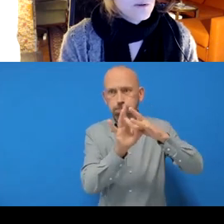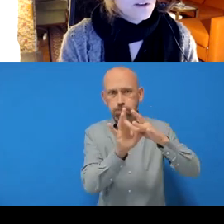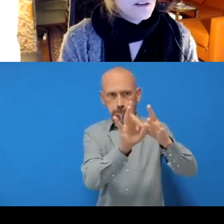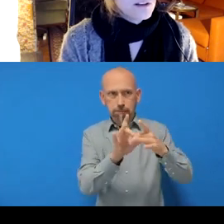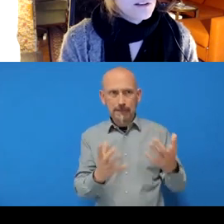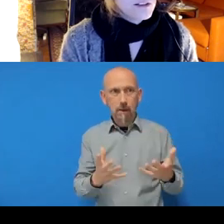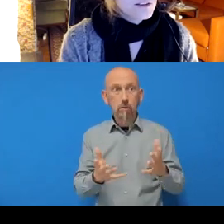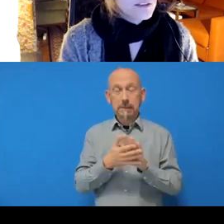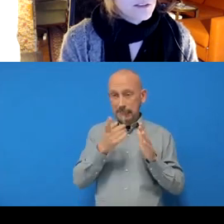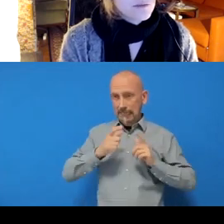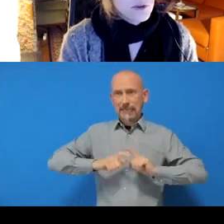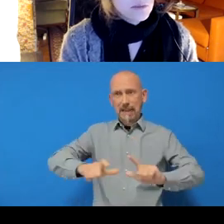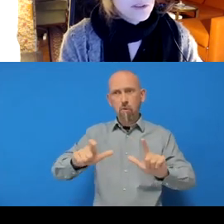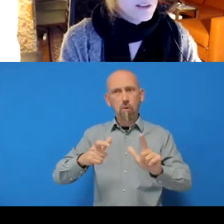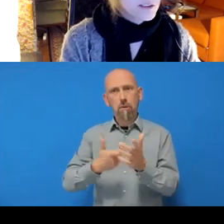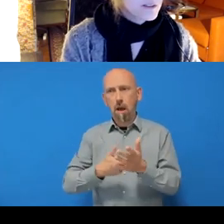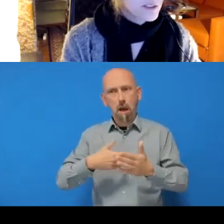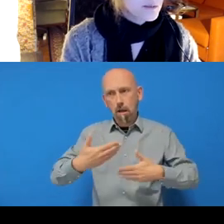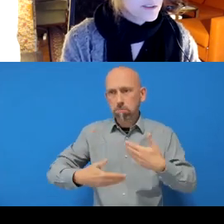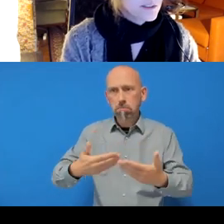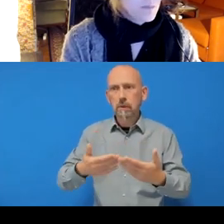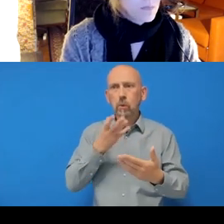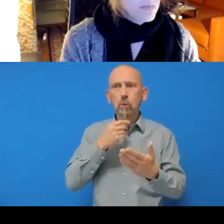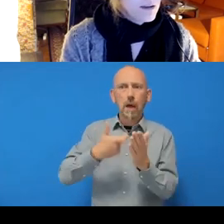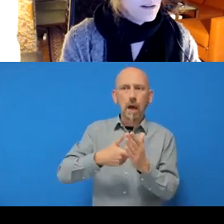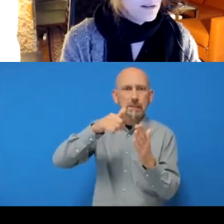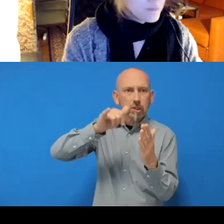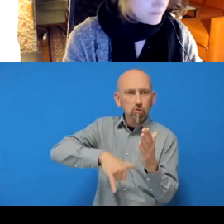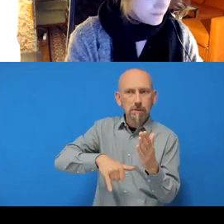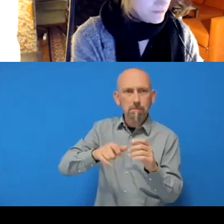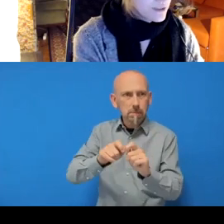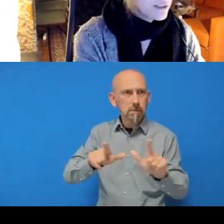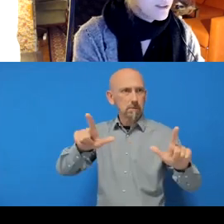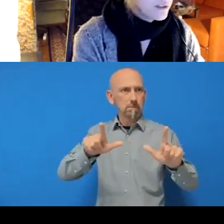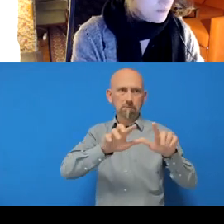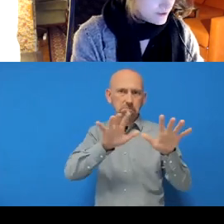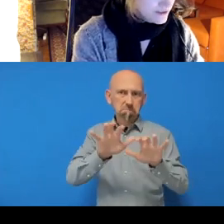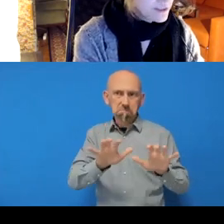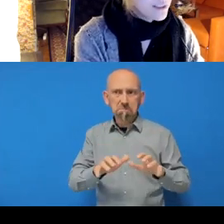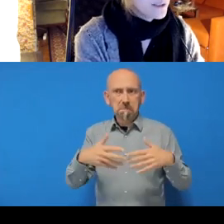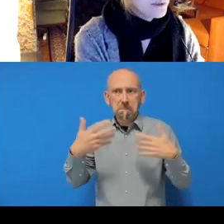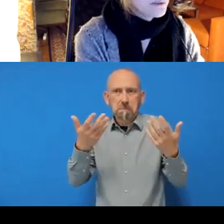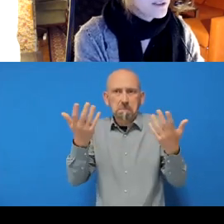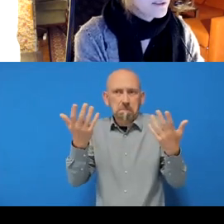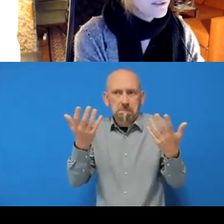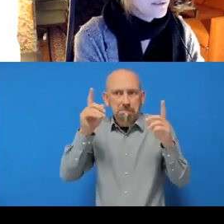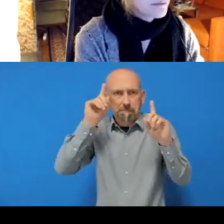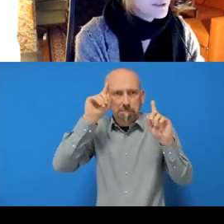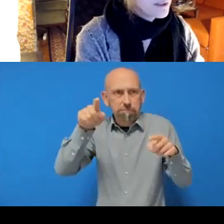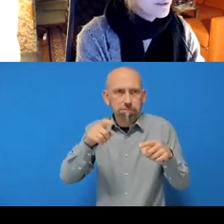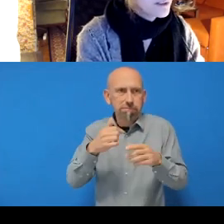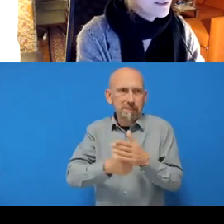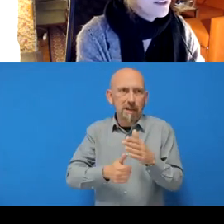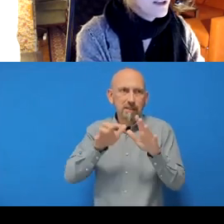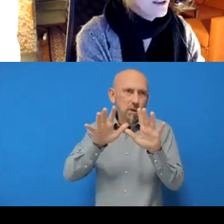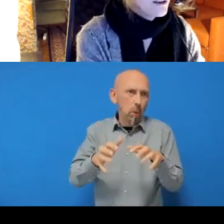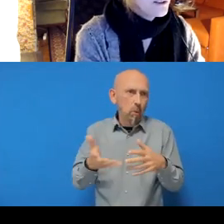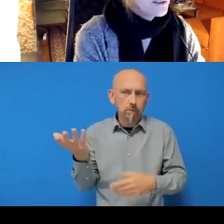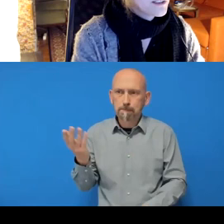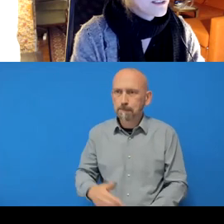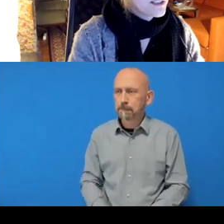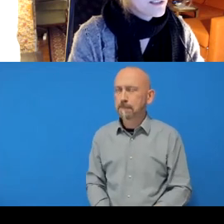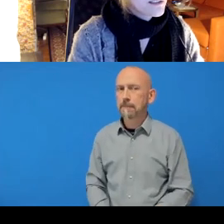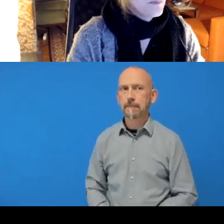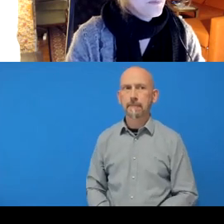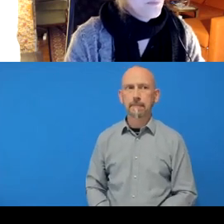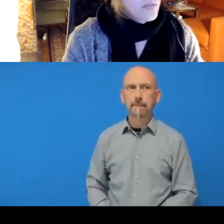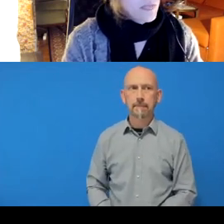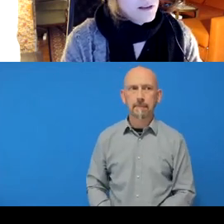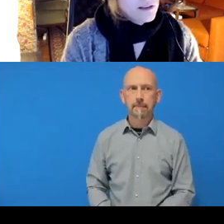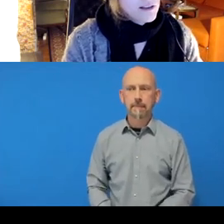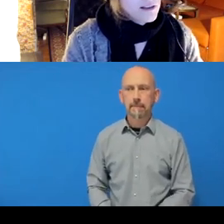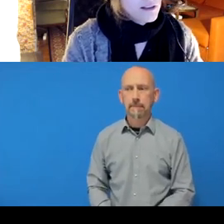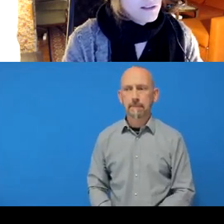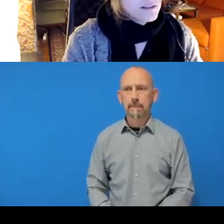I can just open an R script. I don't know, start typing some code, maybe I want to load the tidyverse.